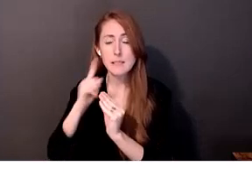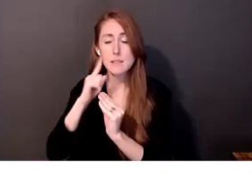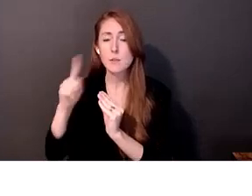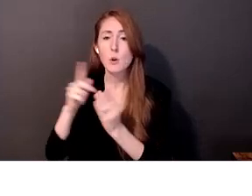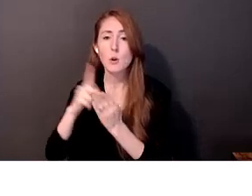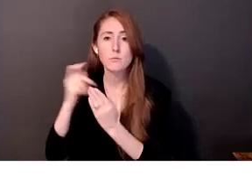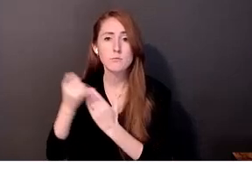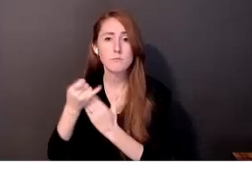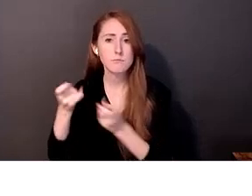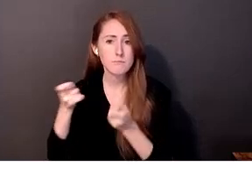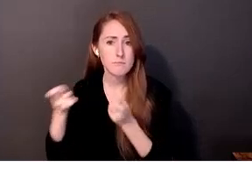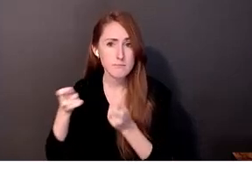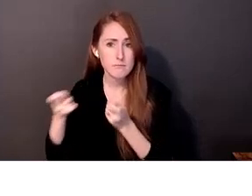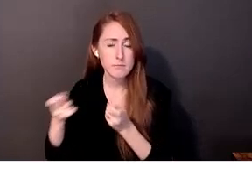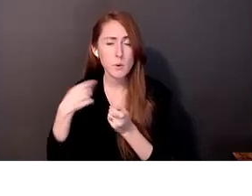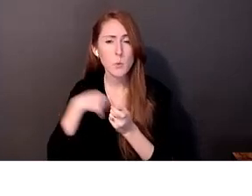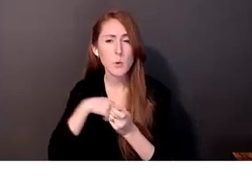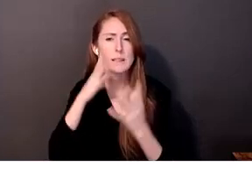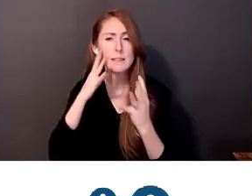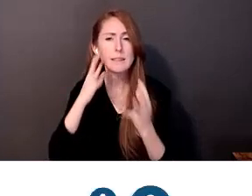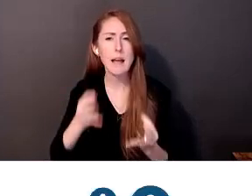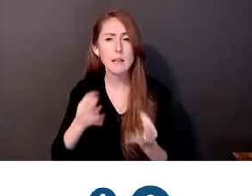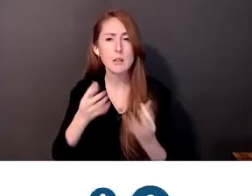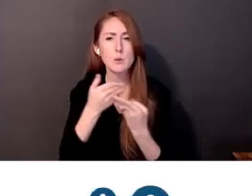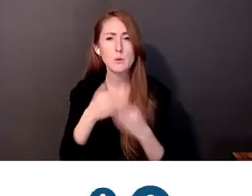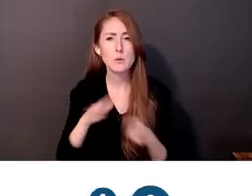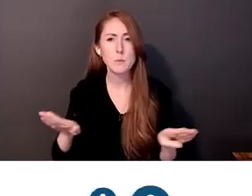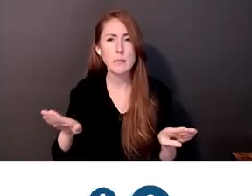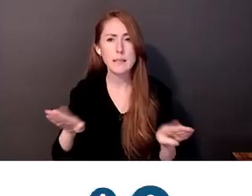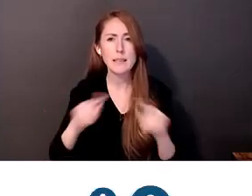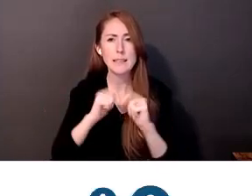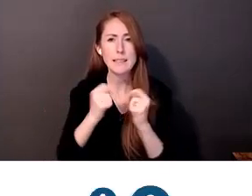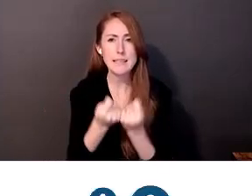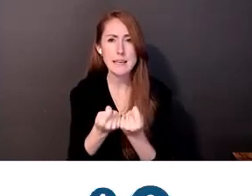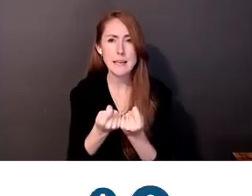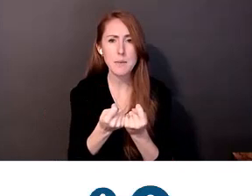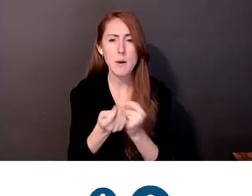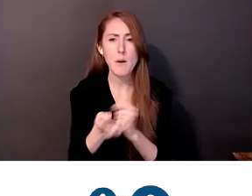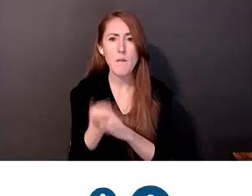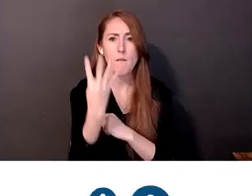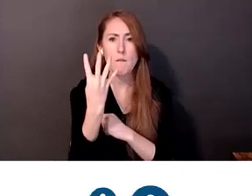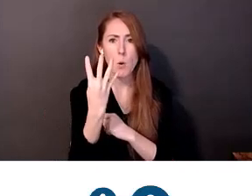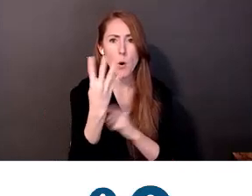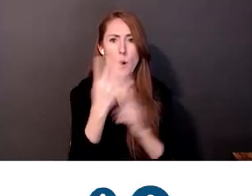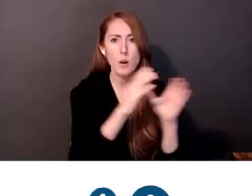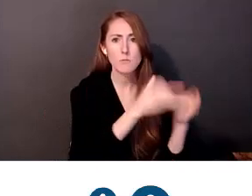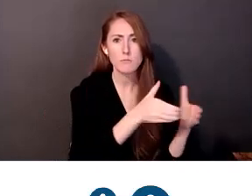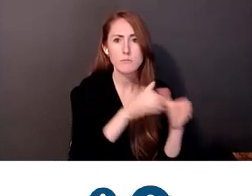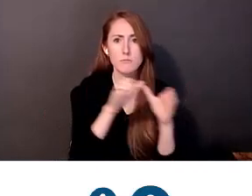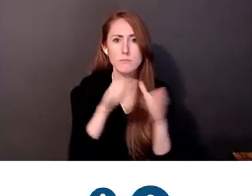to divide the team into four different small committees.